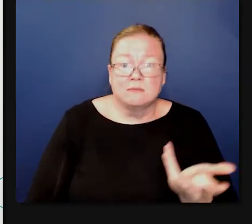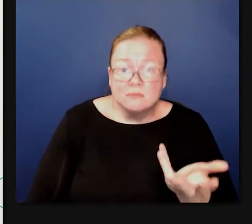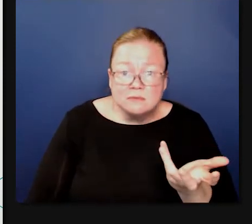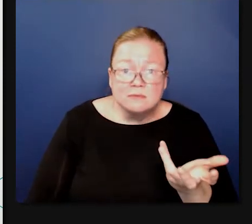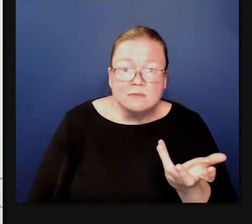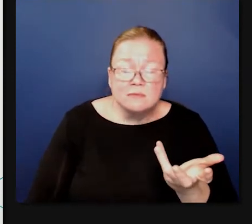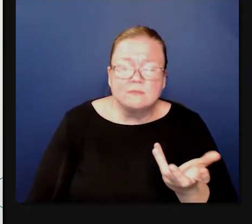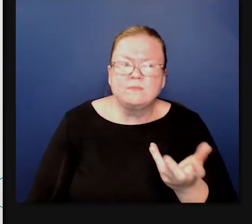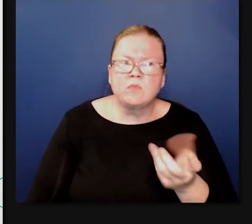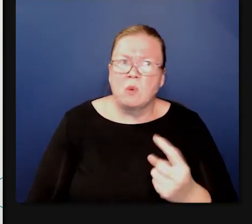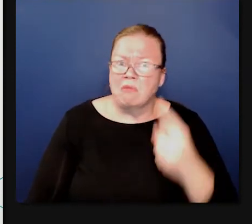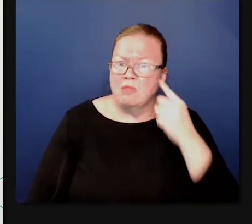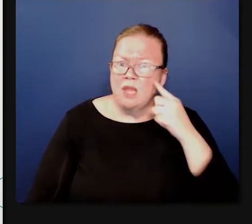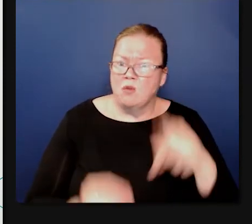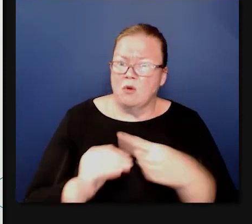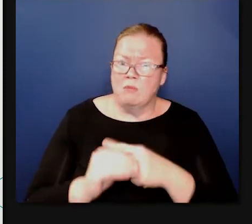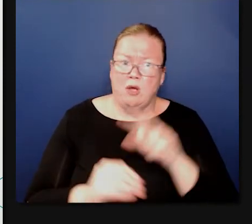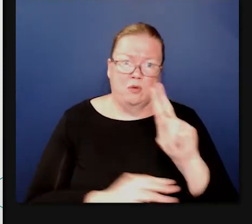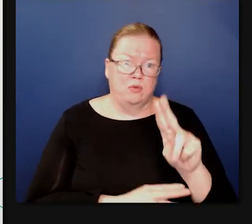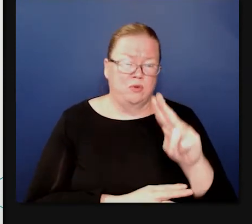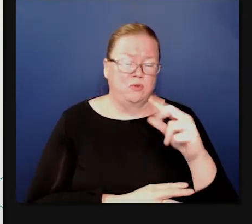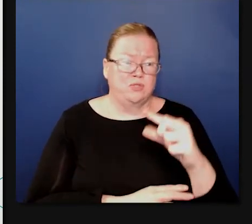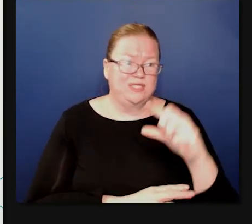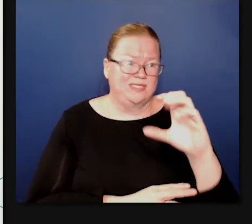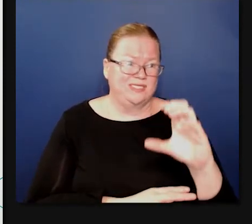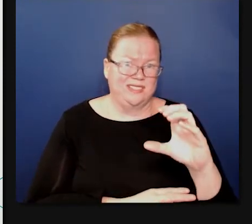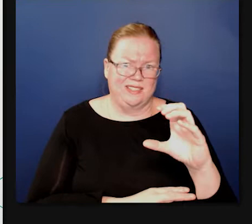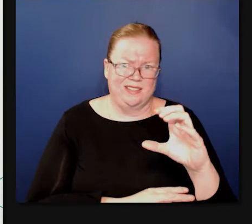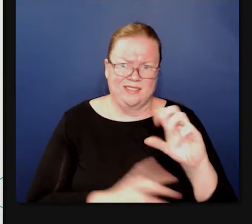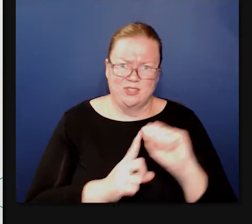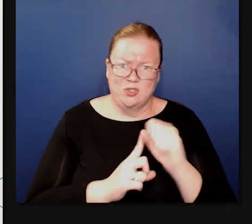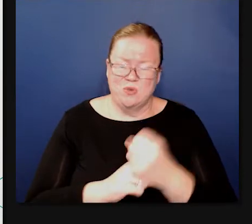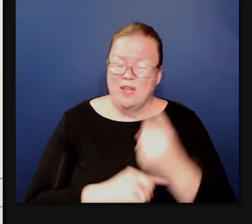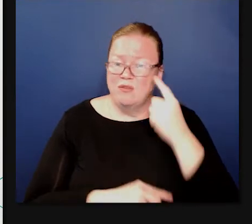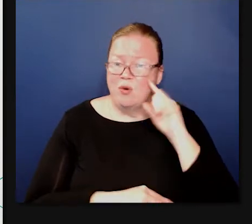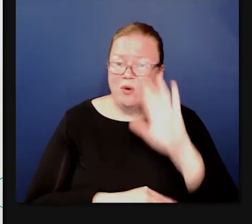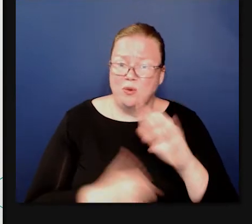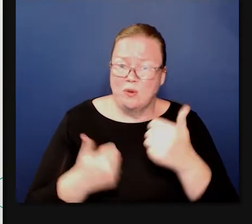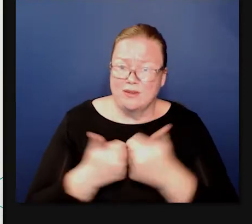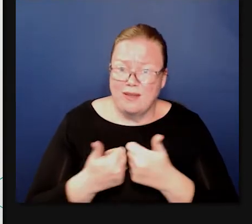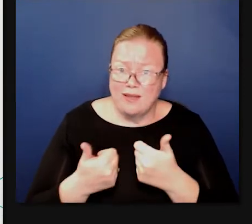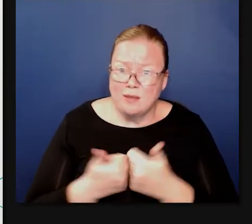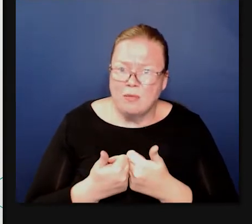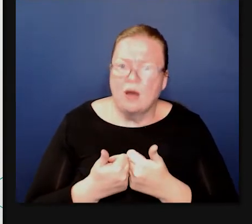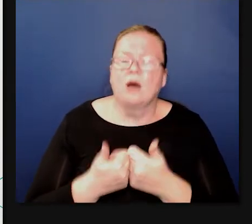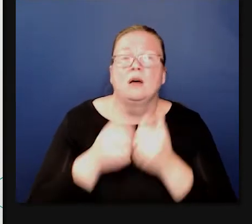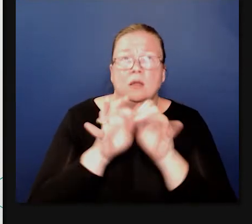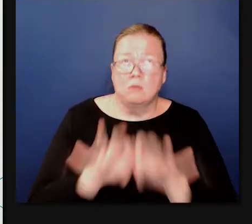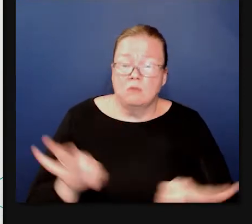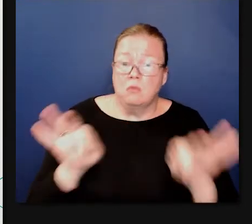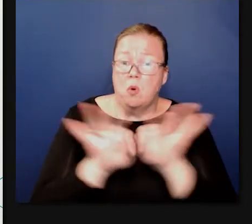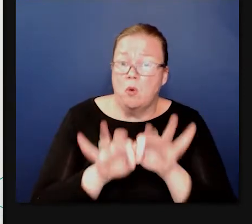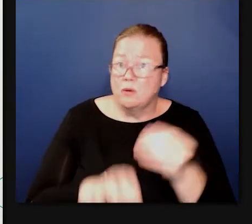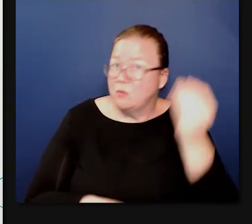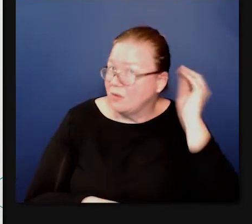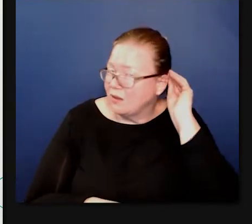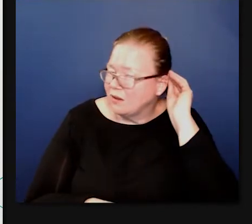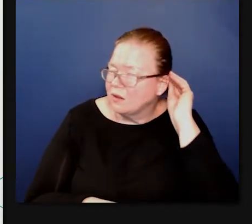When you're thinking about the user generated content scenarios for your game, this is a key thing to think about.